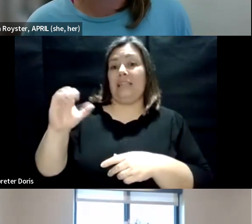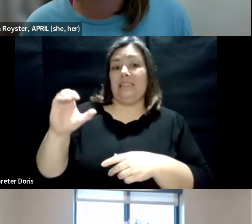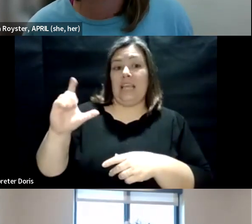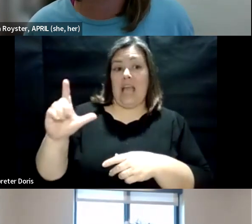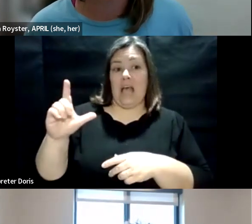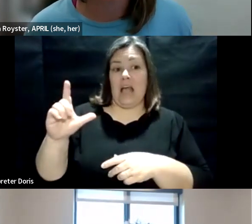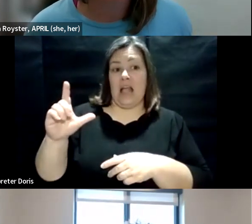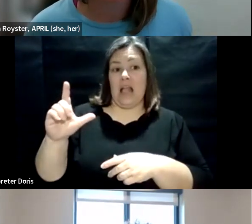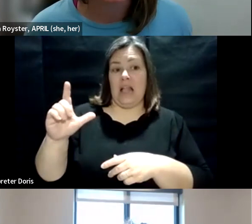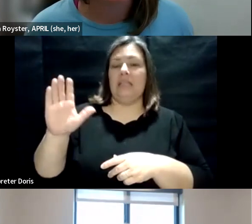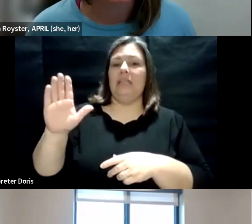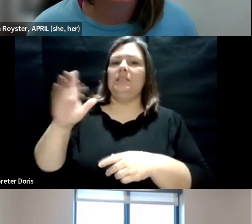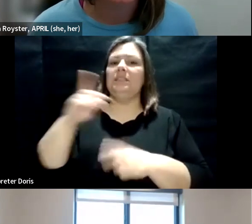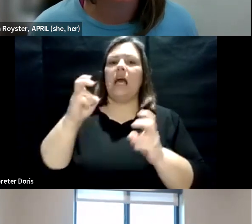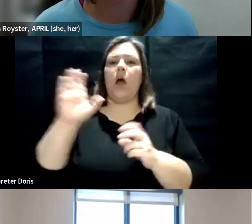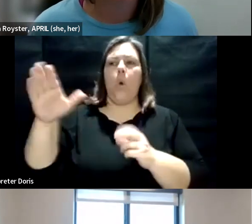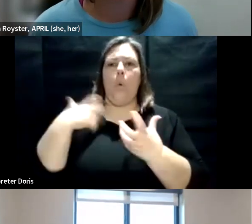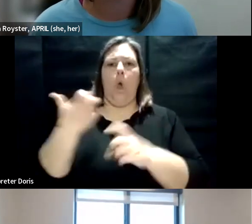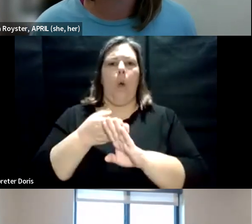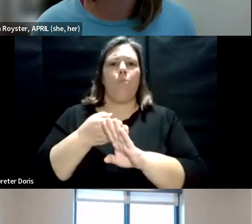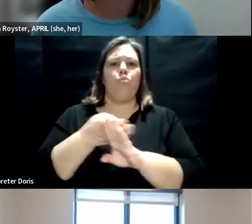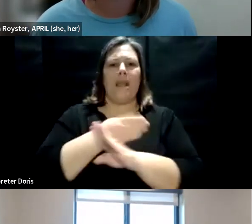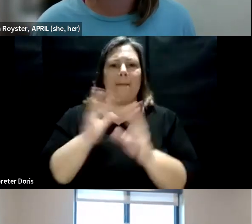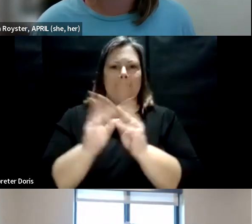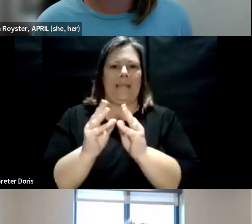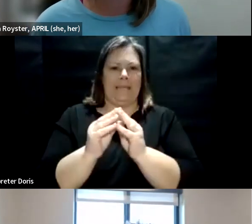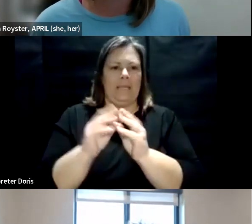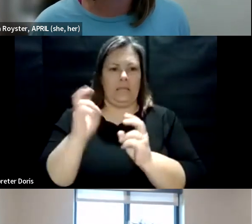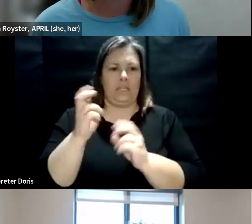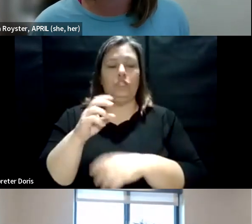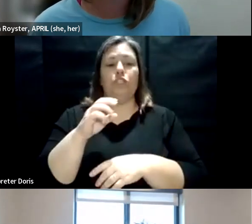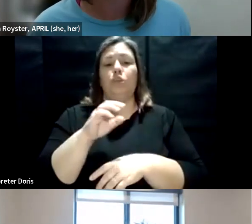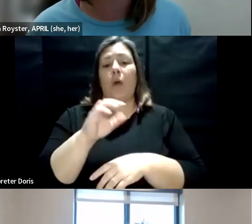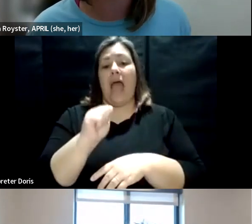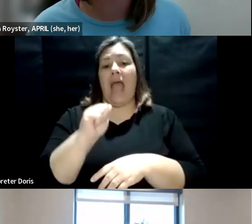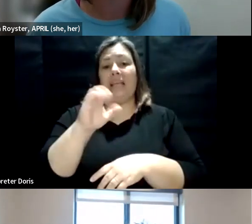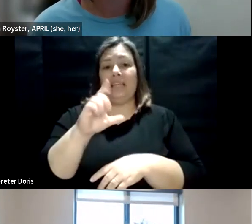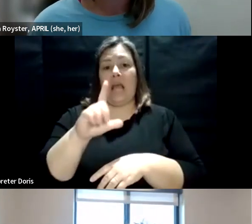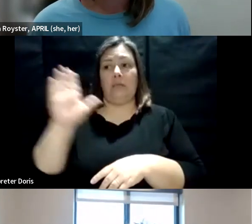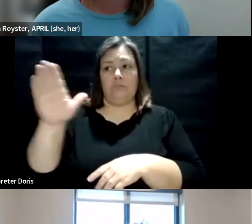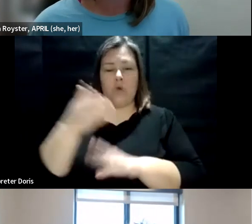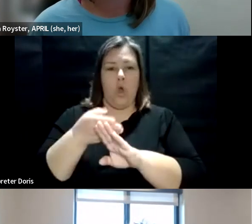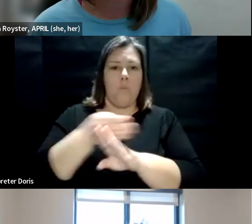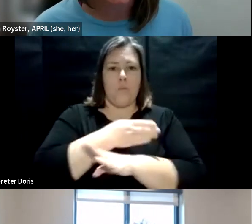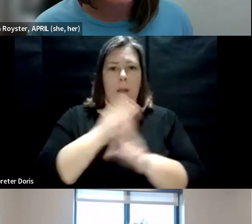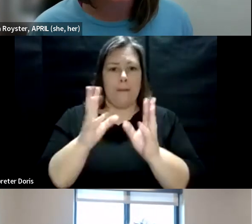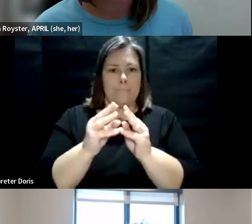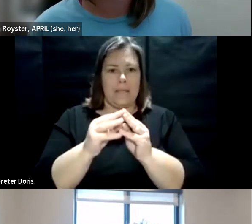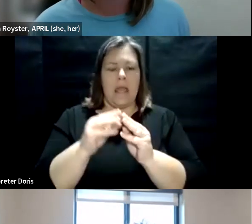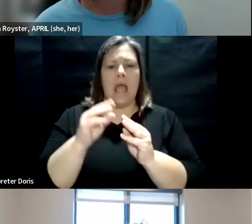Cool. And what is, how, is the Acl is then saying, Hey, we want to do a pre meeting, and that's what Brooke had mentioned into in the chat. And what is happening ACL is then saying we want to do premeeting that what brook mentioned in chat.